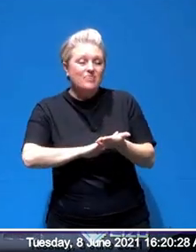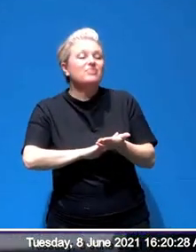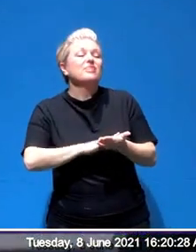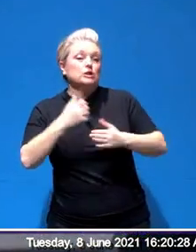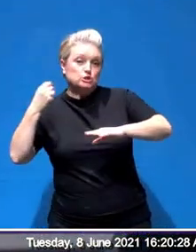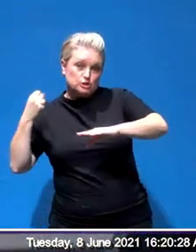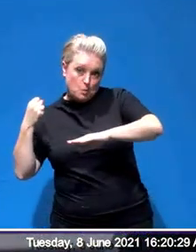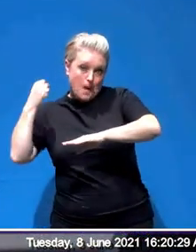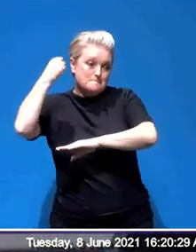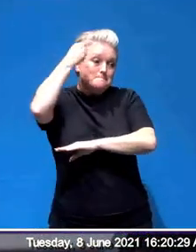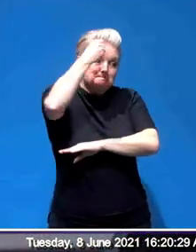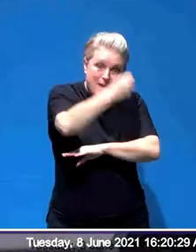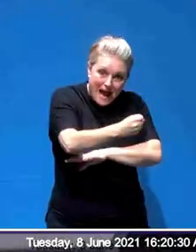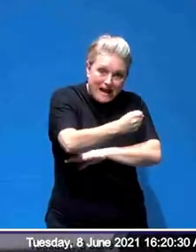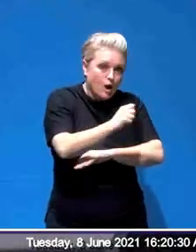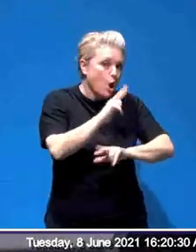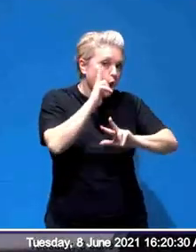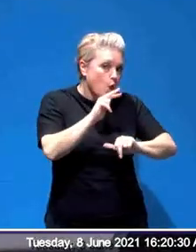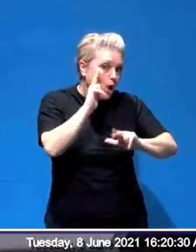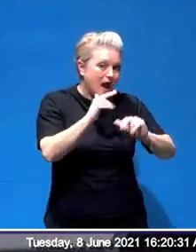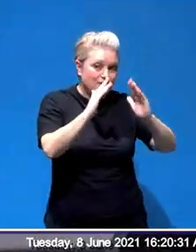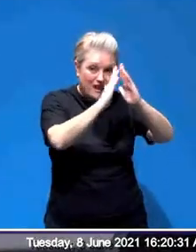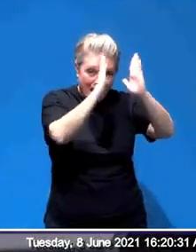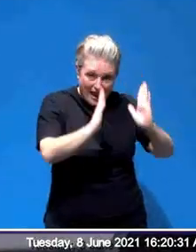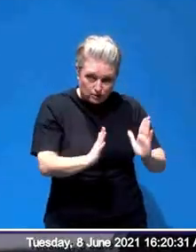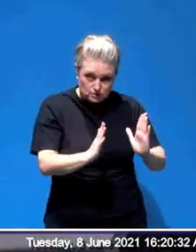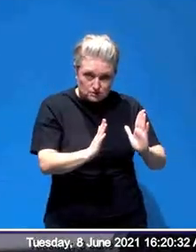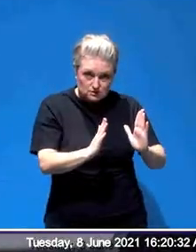That was brought to your attention and she was removed; correct?